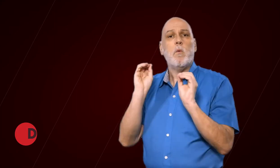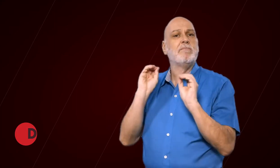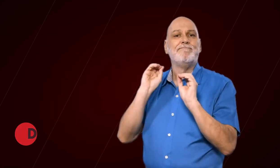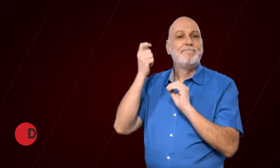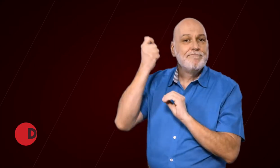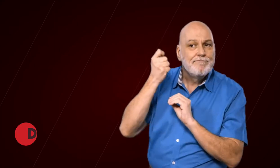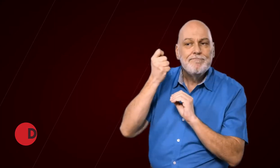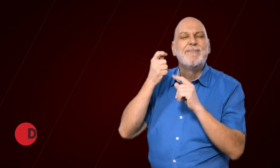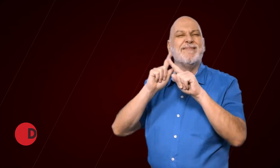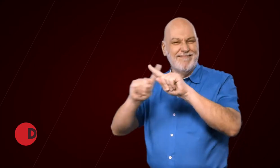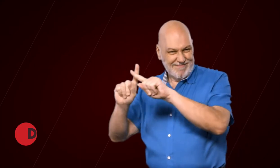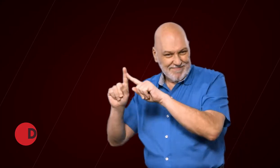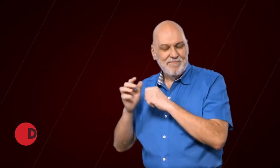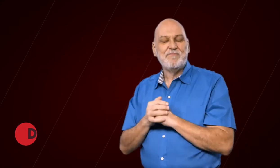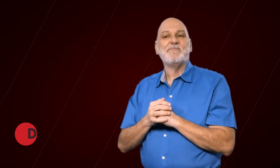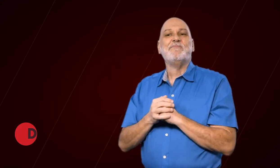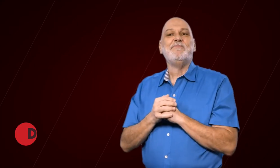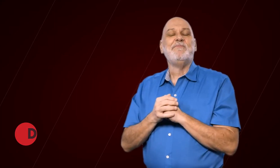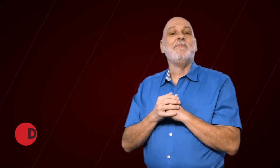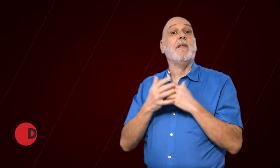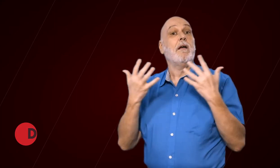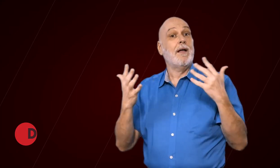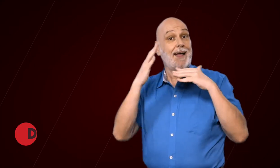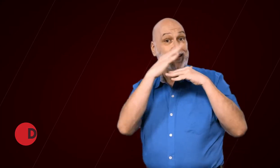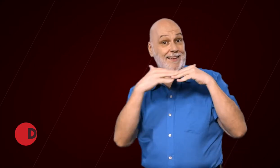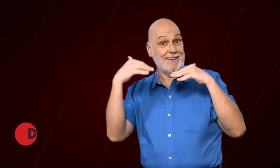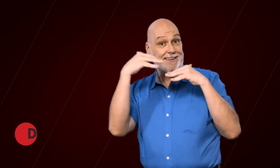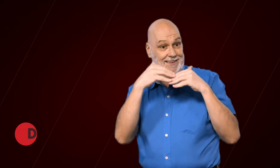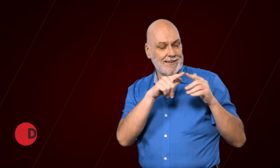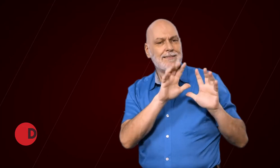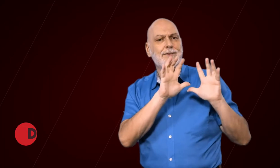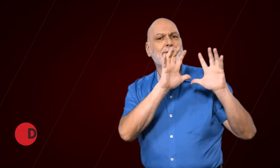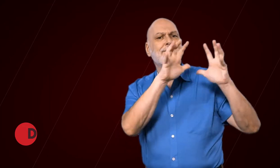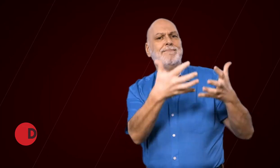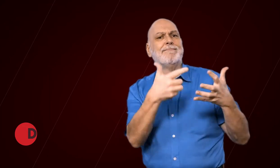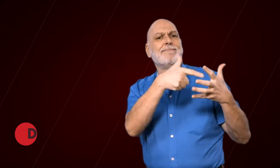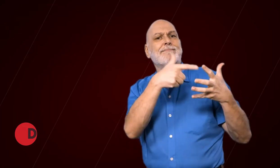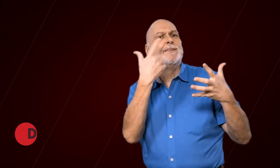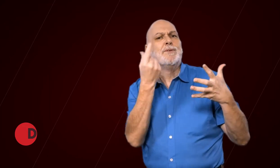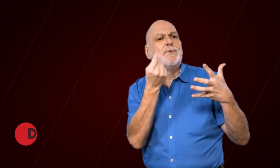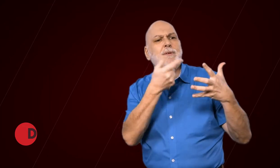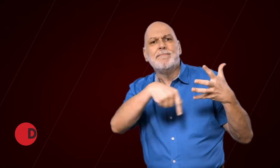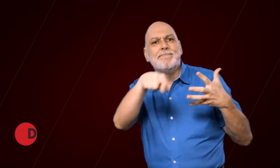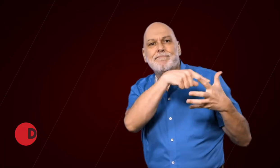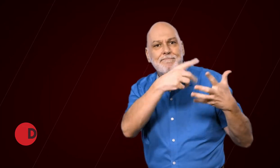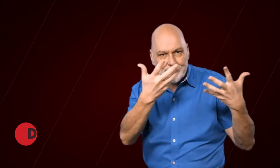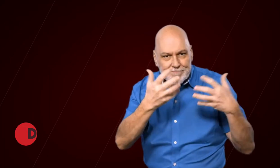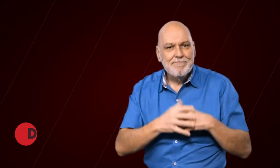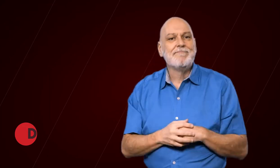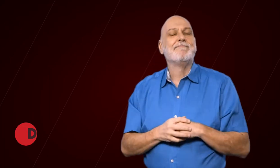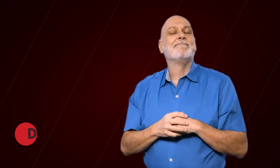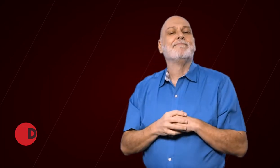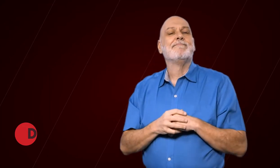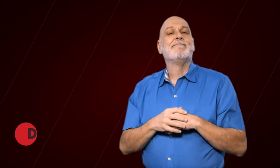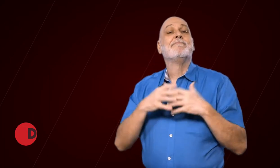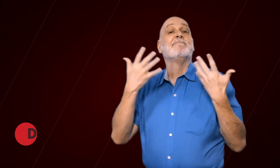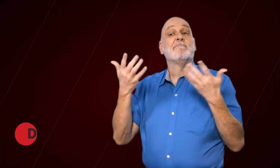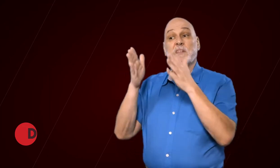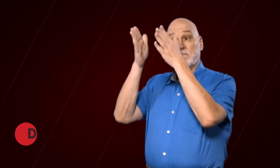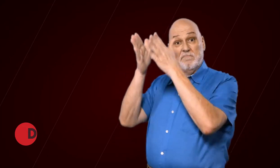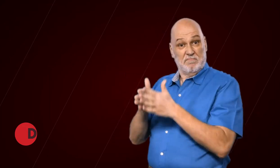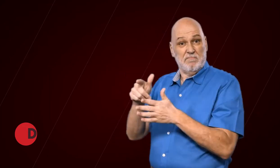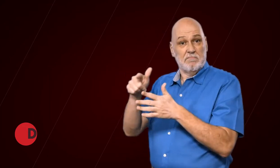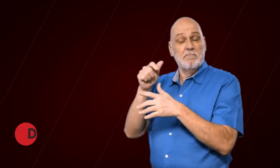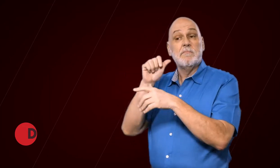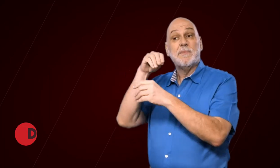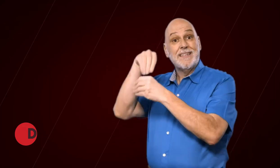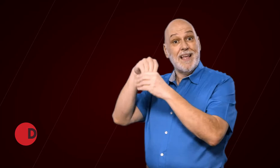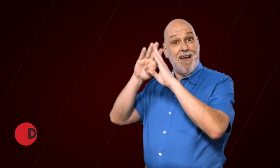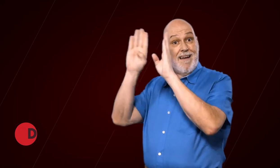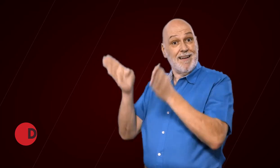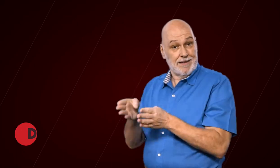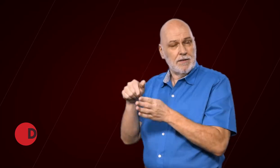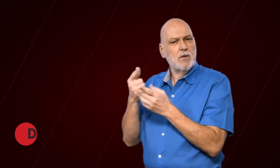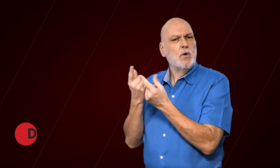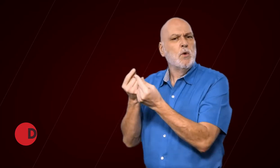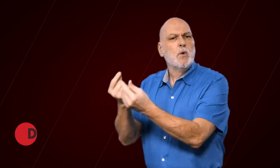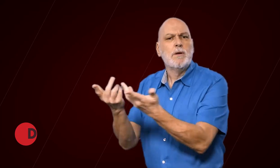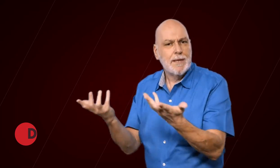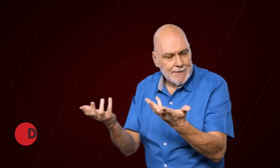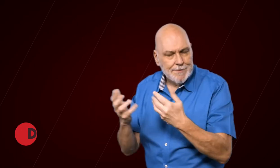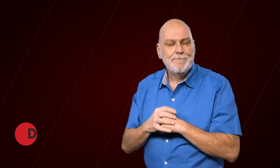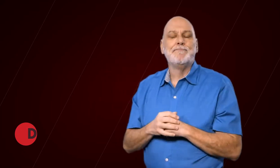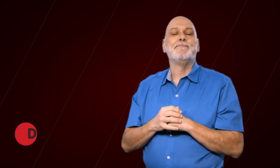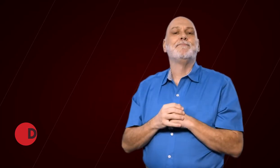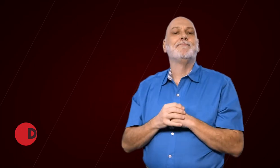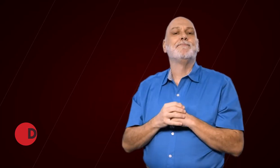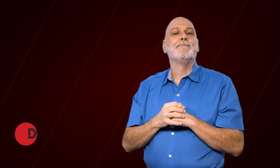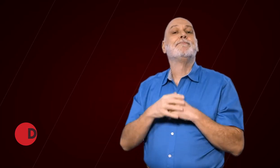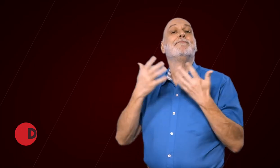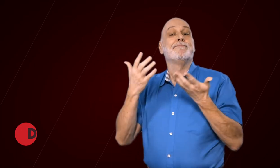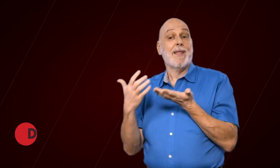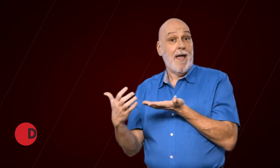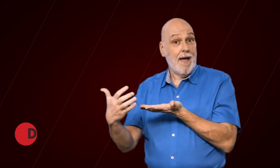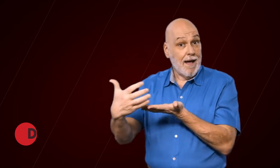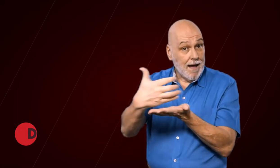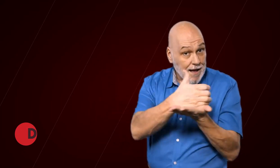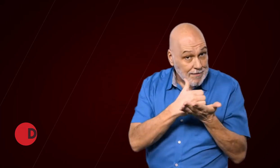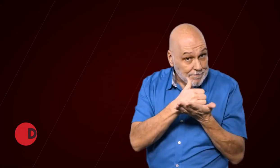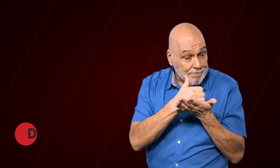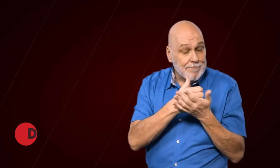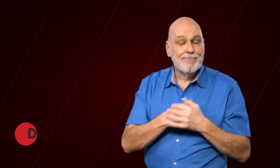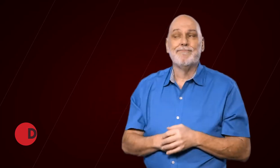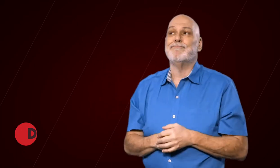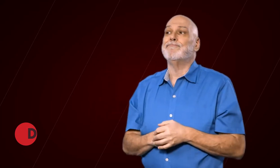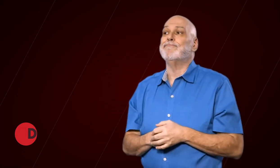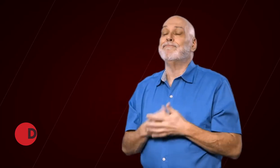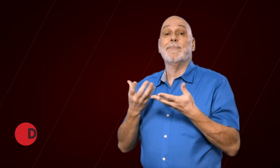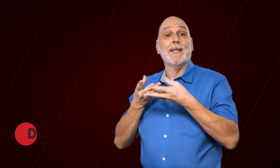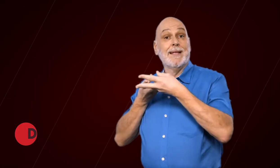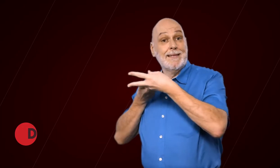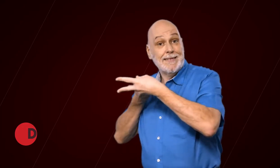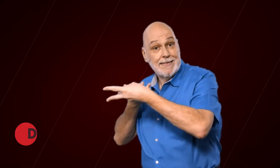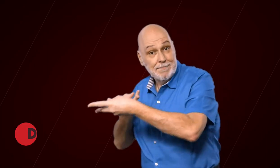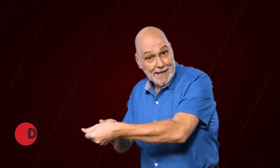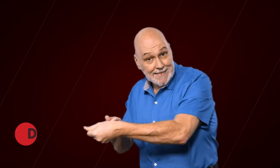the labour market, Indigenous groups, housing,